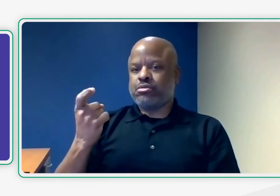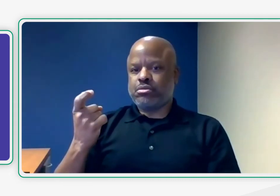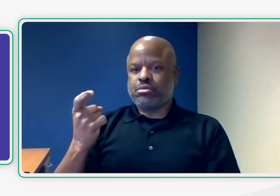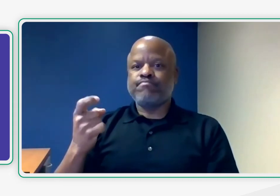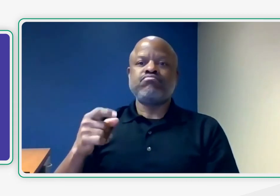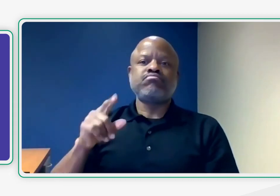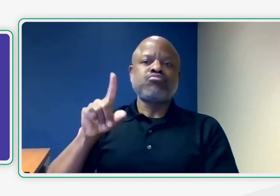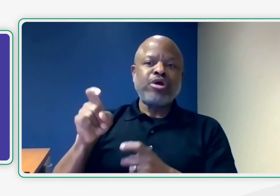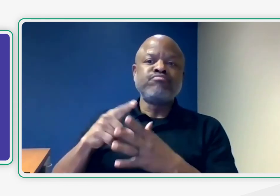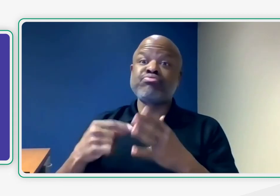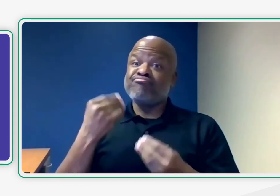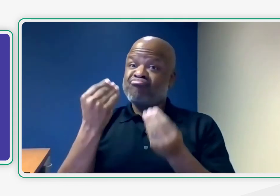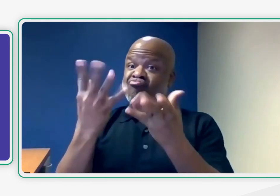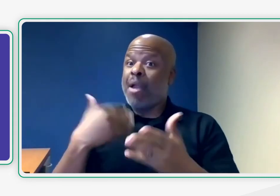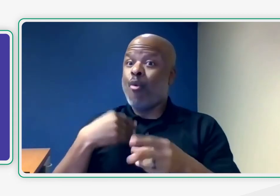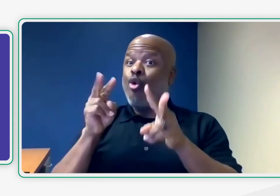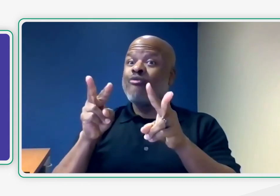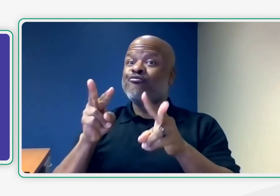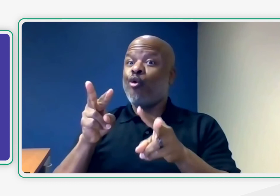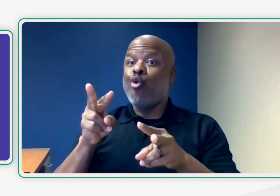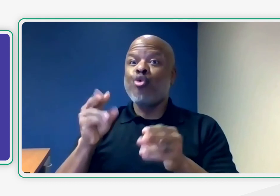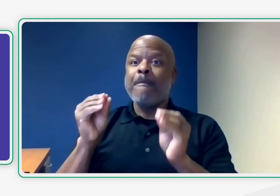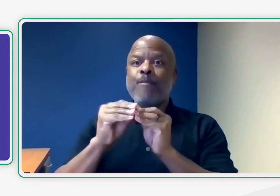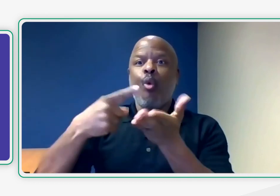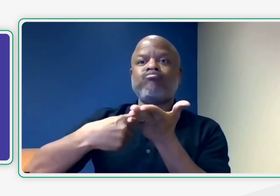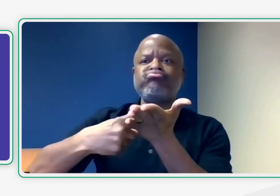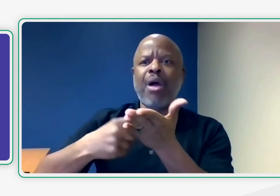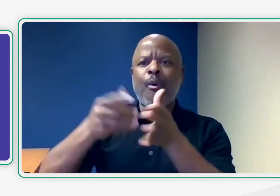question, and you'd like a response, please make sure that you upvote these. We will be